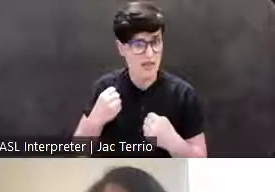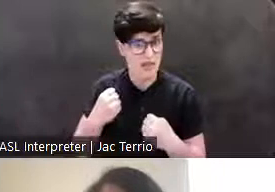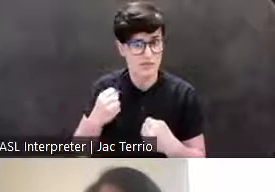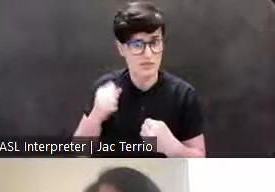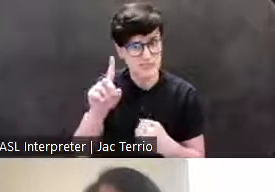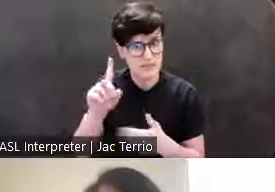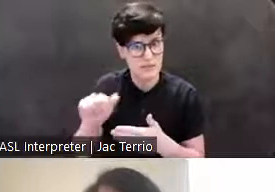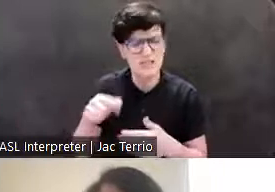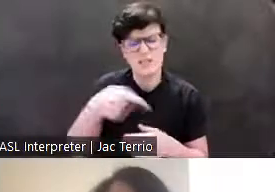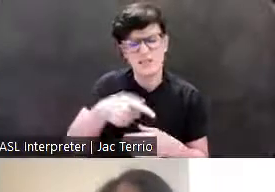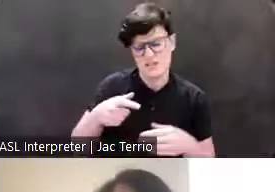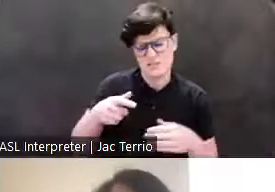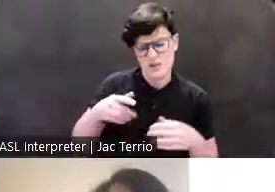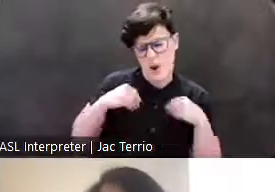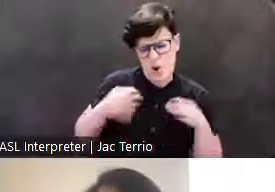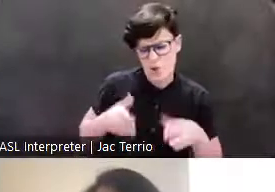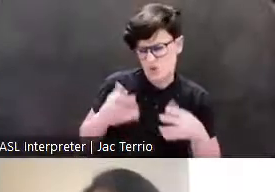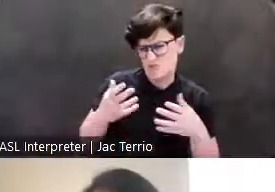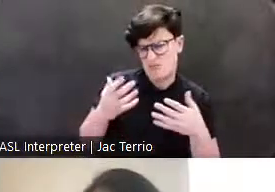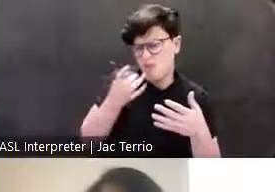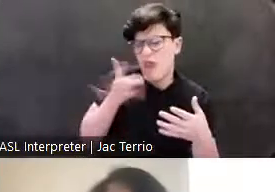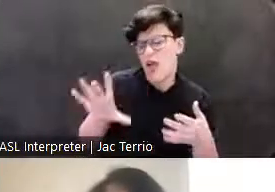They cannot evict them because of that reason.